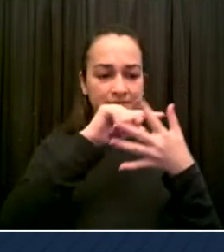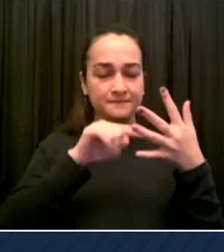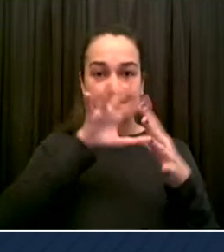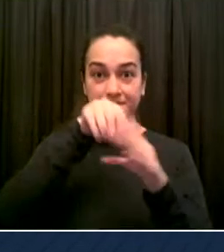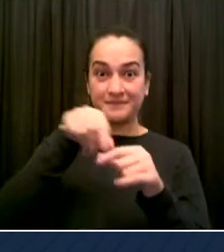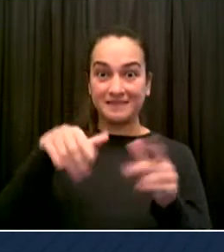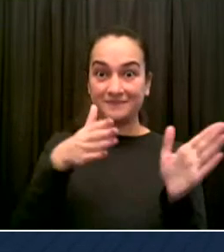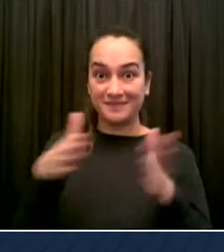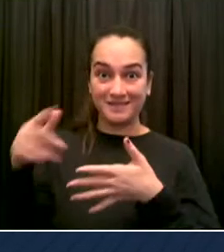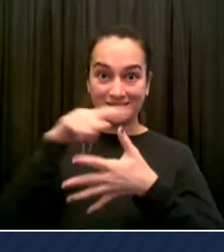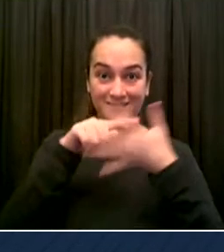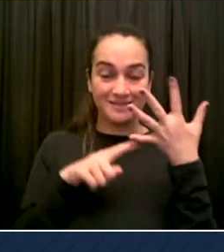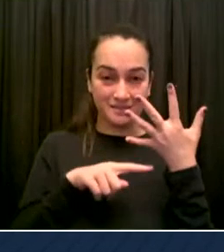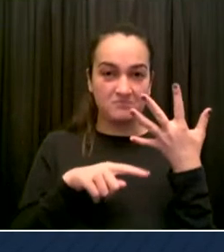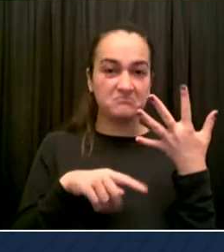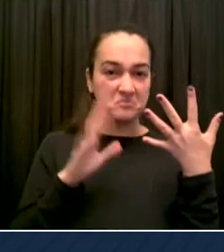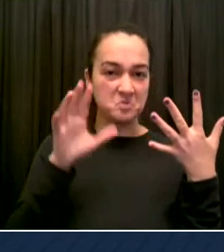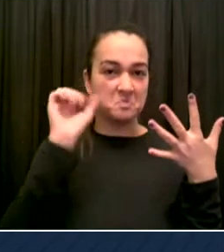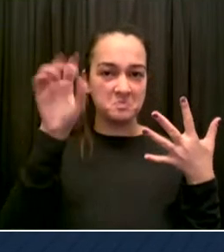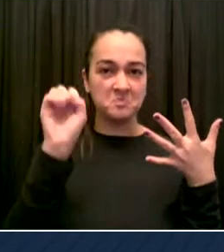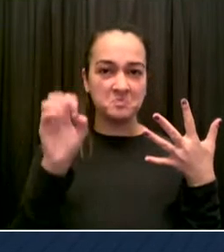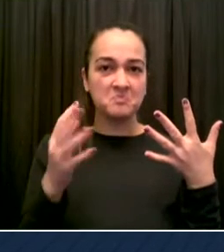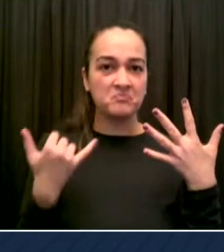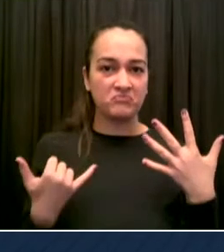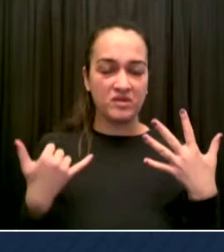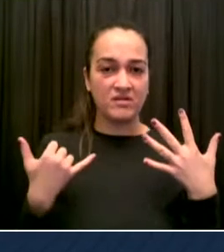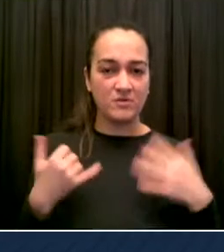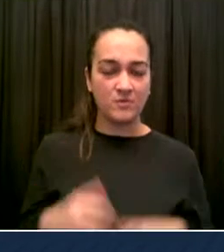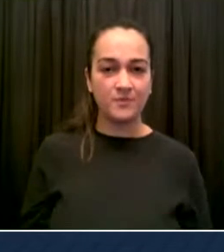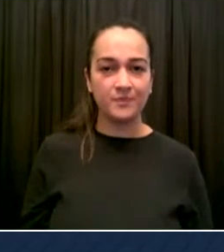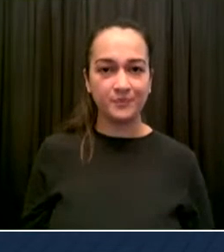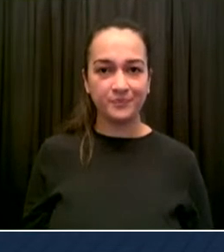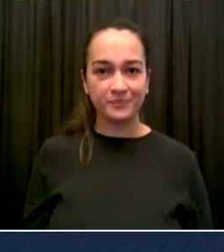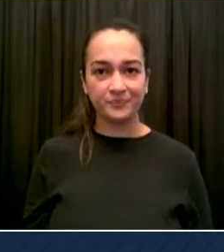A NUMBER OF THINGS QUICKLY AND